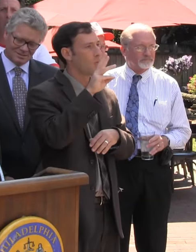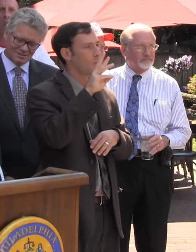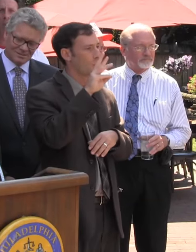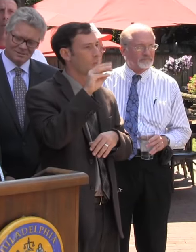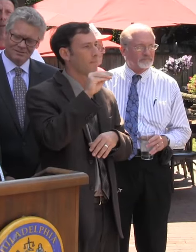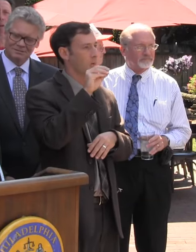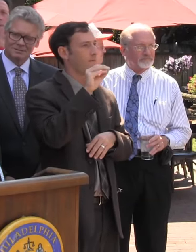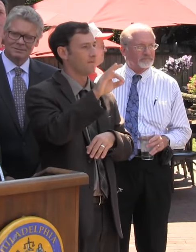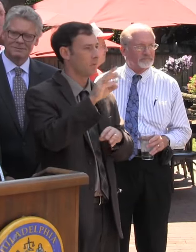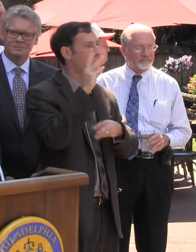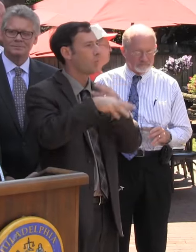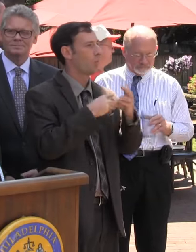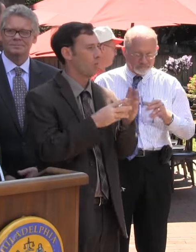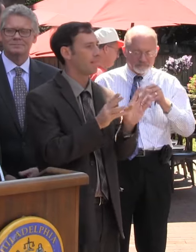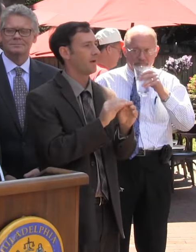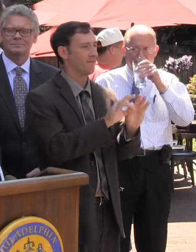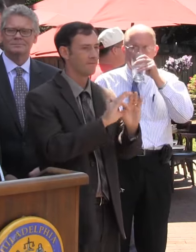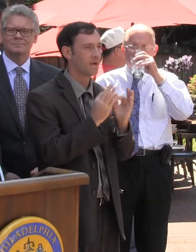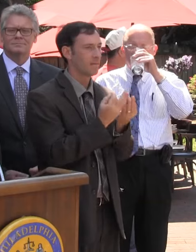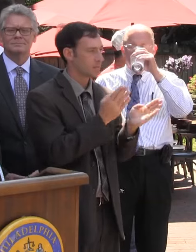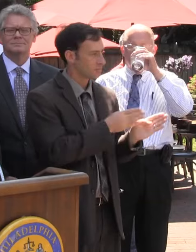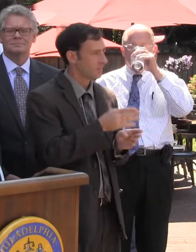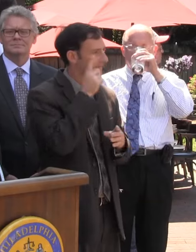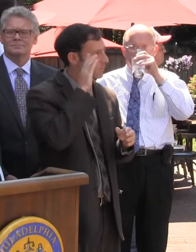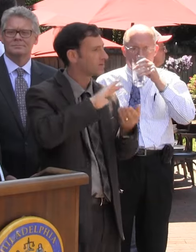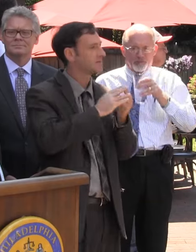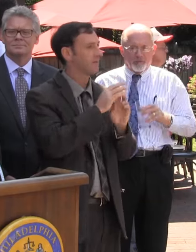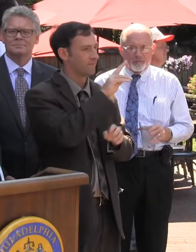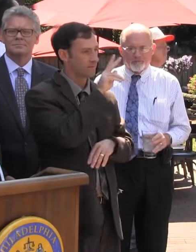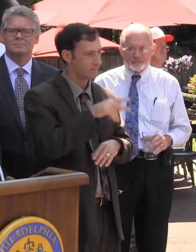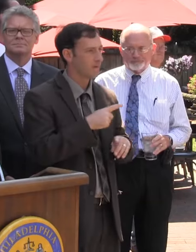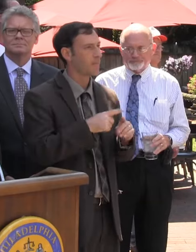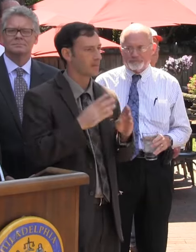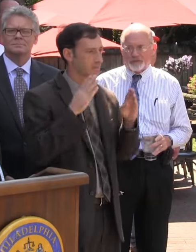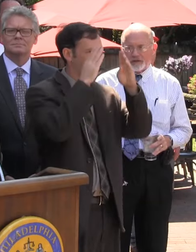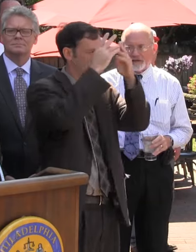preparations for the City of Philadelphia and of course the Papal visit. We're also